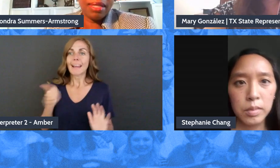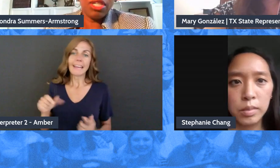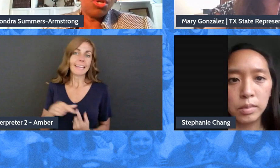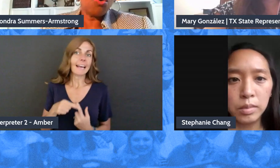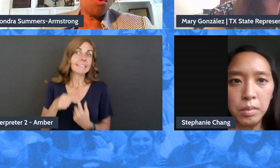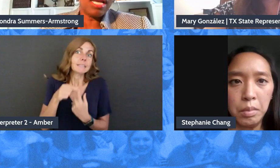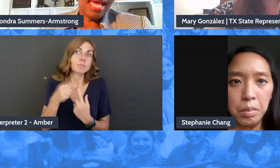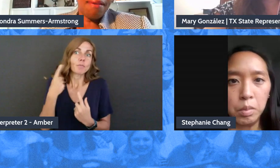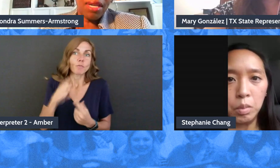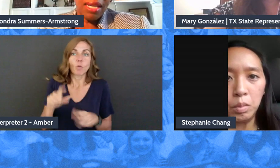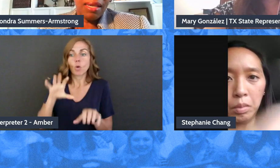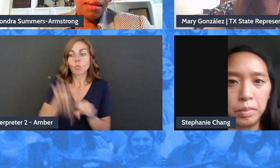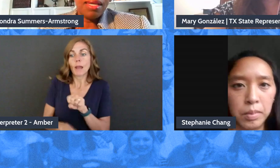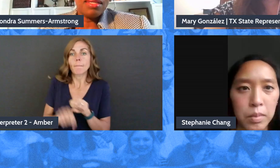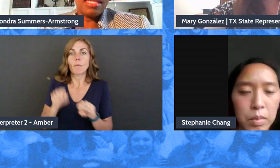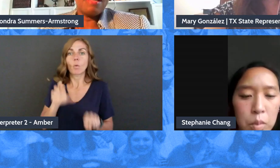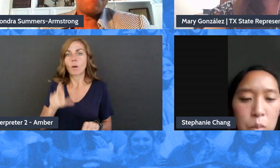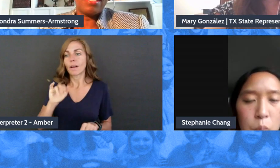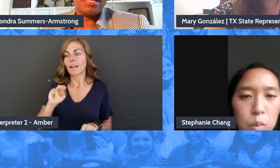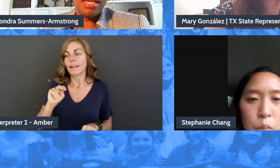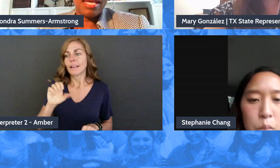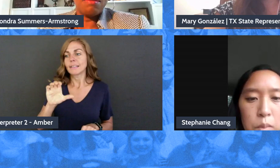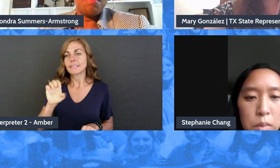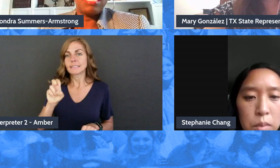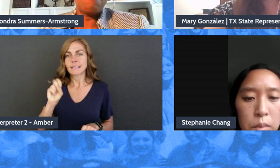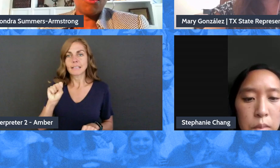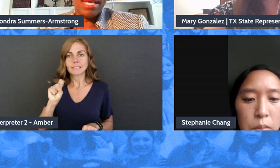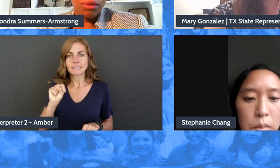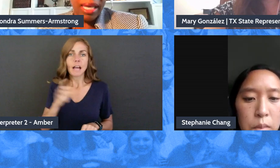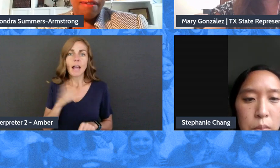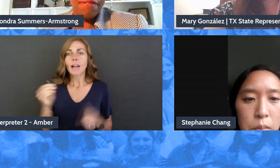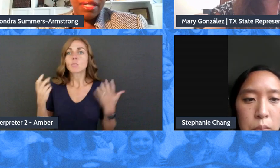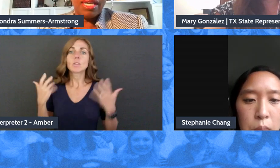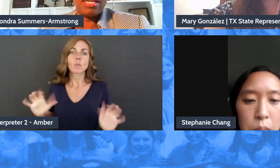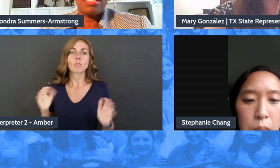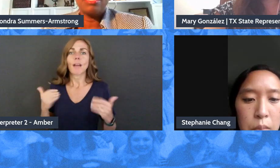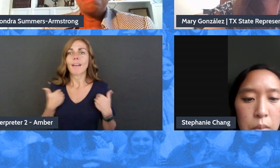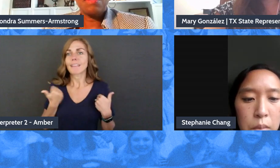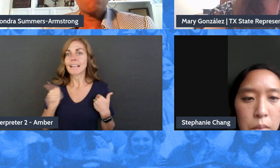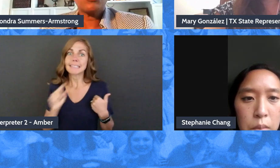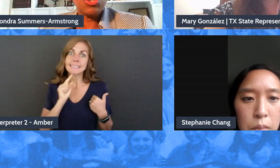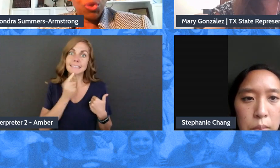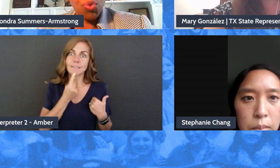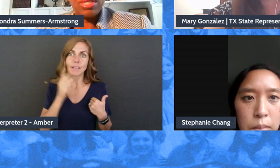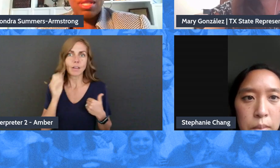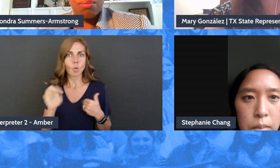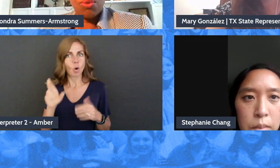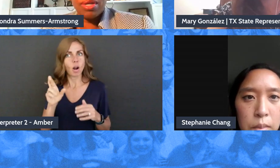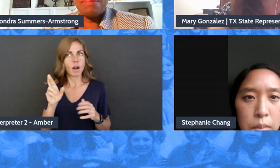Then you don't want to have any significant and meaningful health care funding for children once they're born.